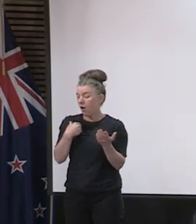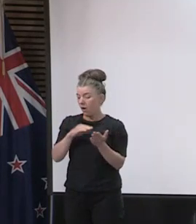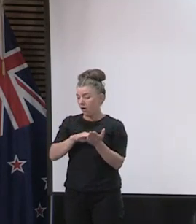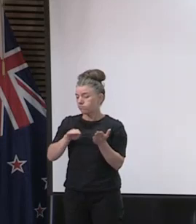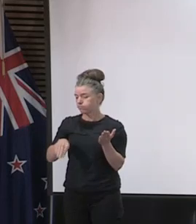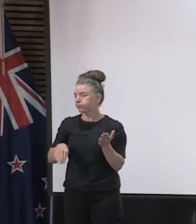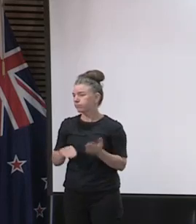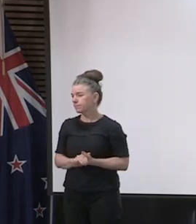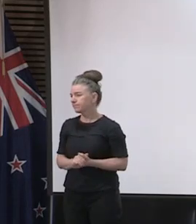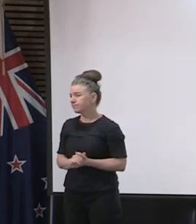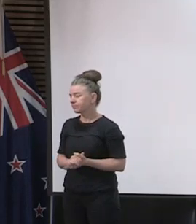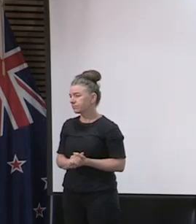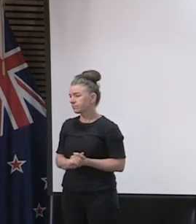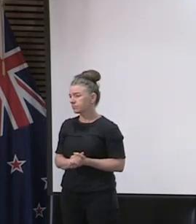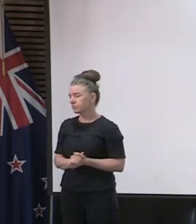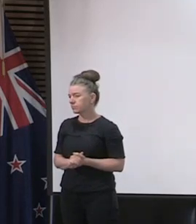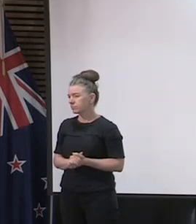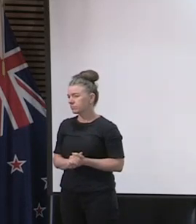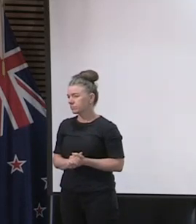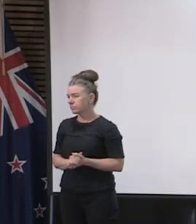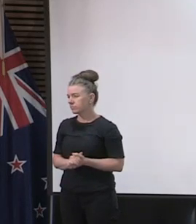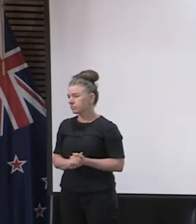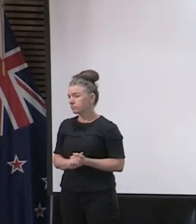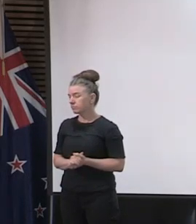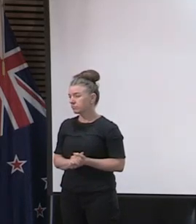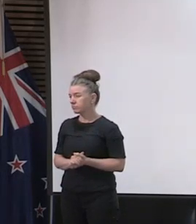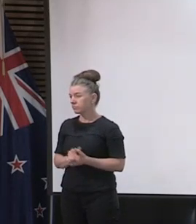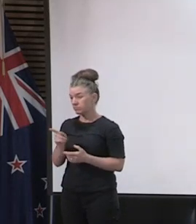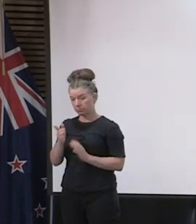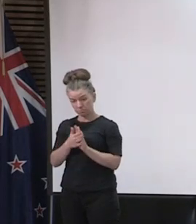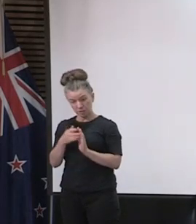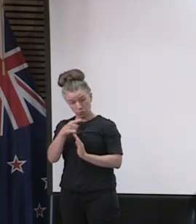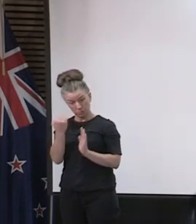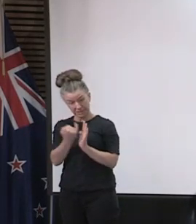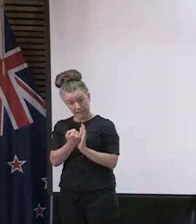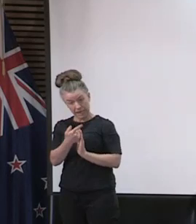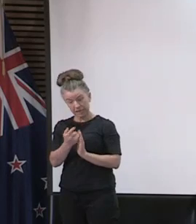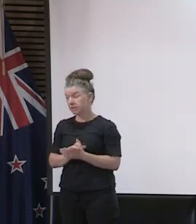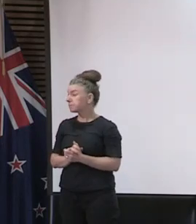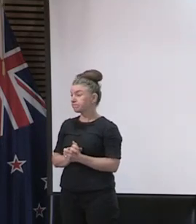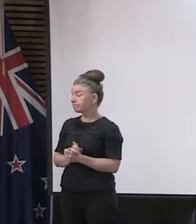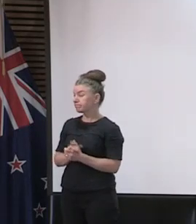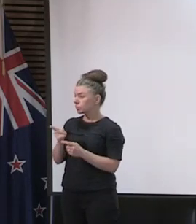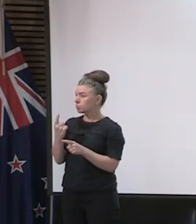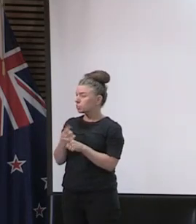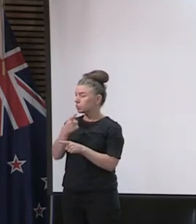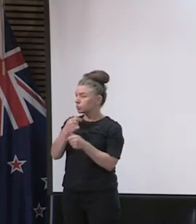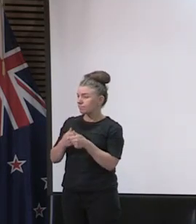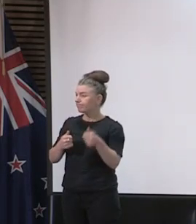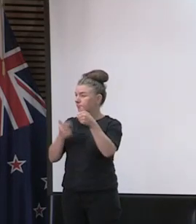distinction in there. But after concerns were raised, there was no question that we would respond to that, even given the explanation behind